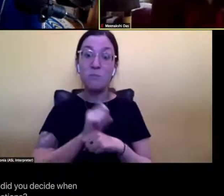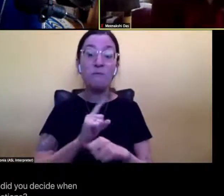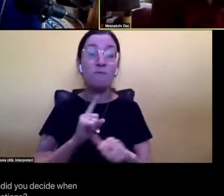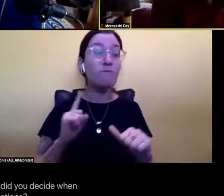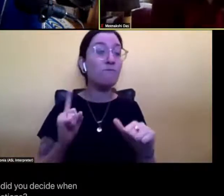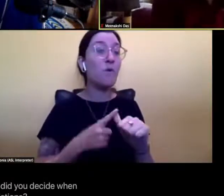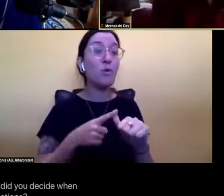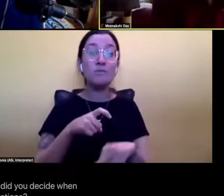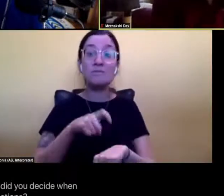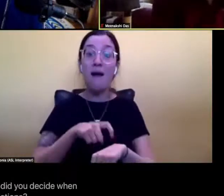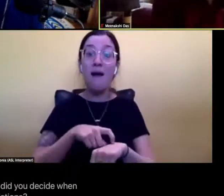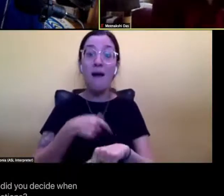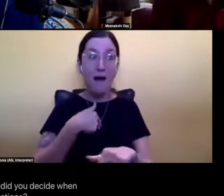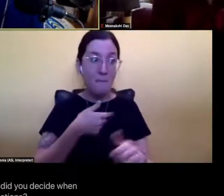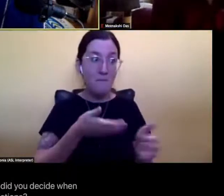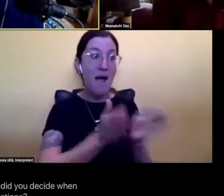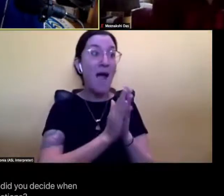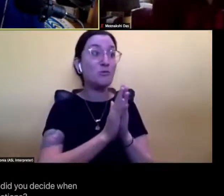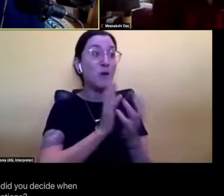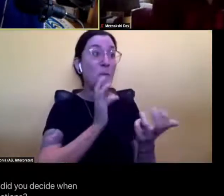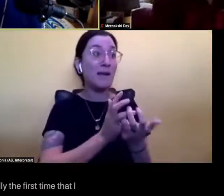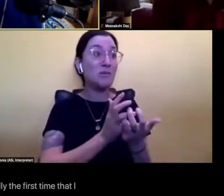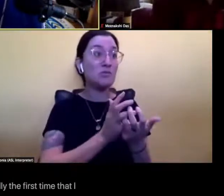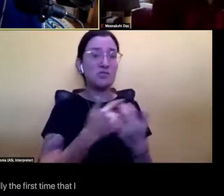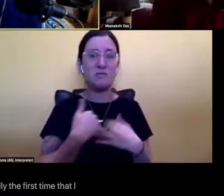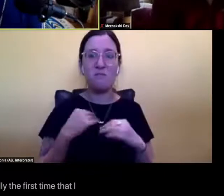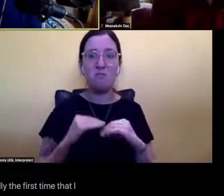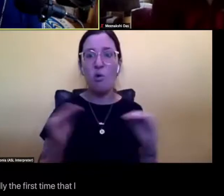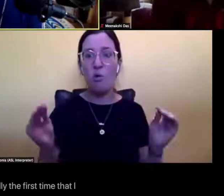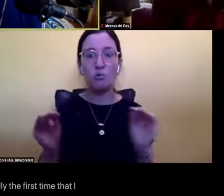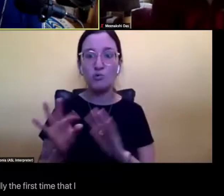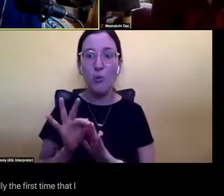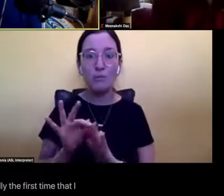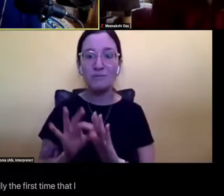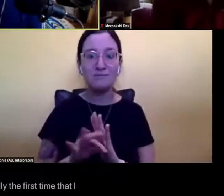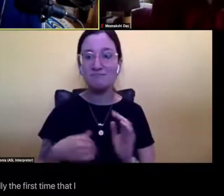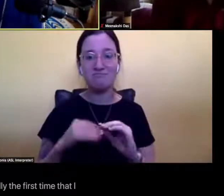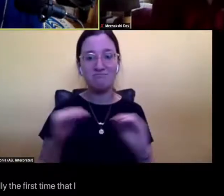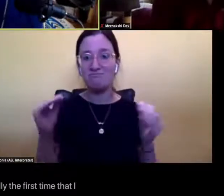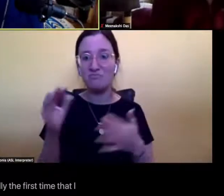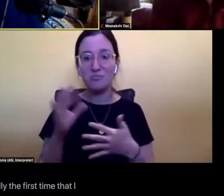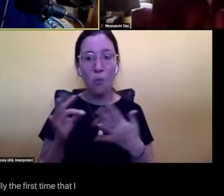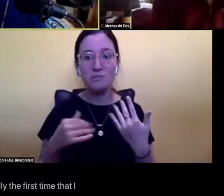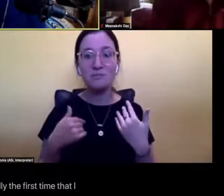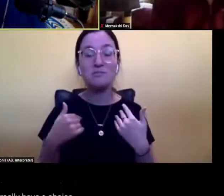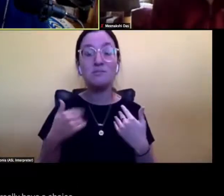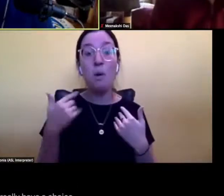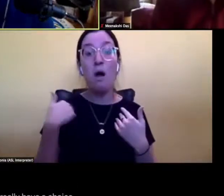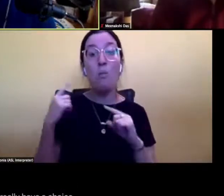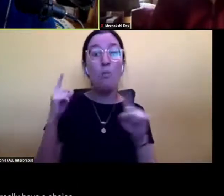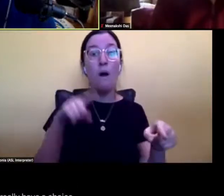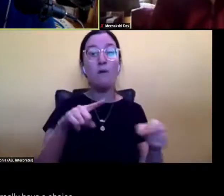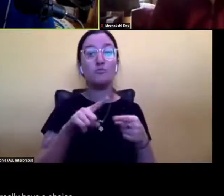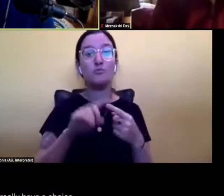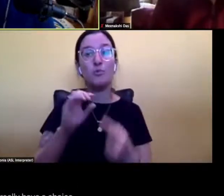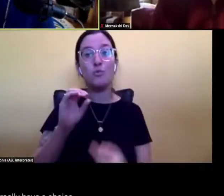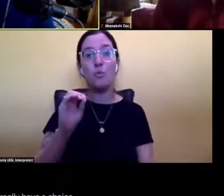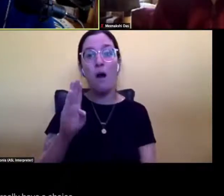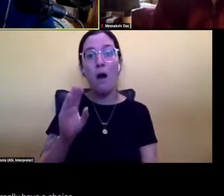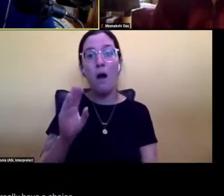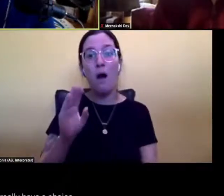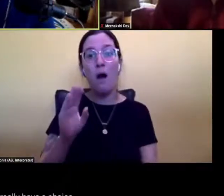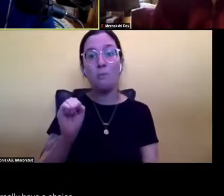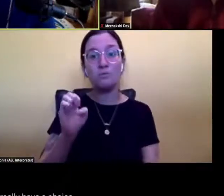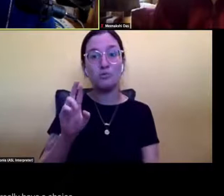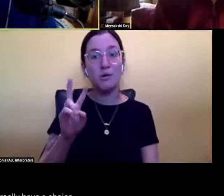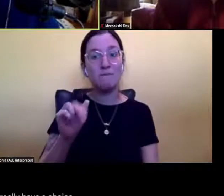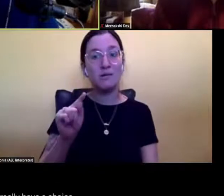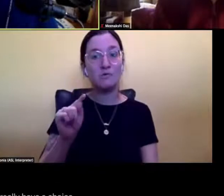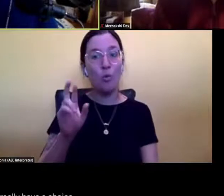I didn't really have a choice. So the Observatory where the graduate student offices were located